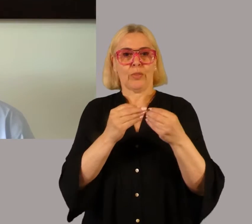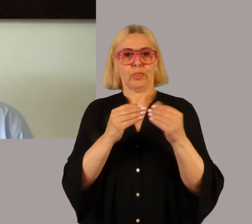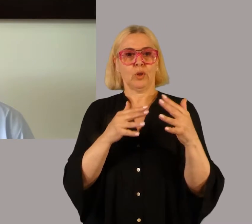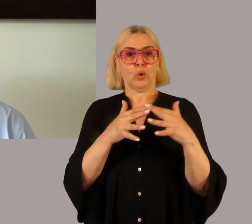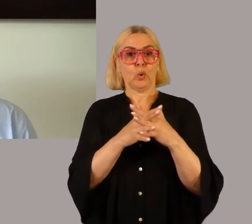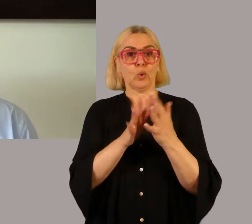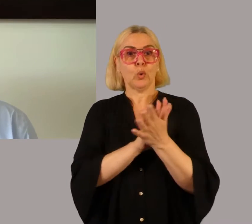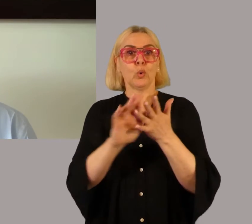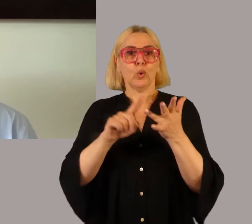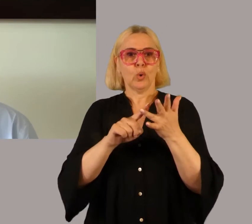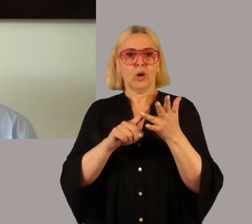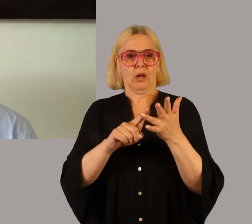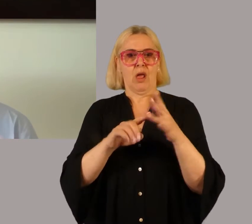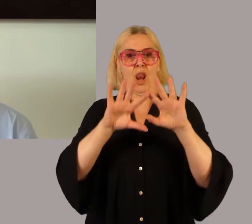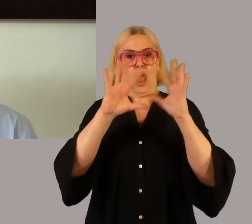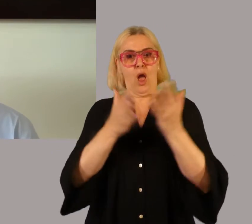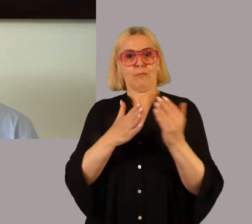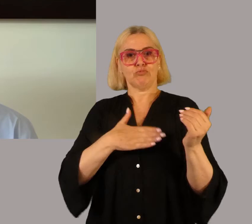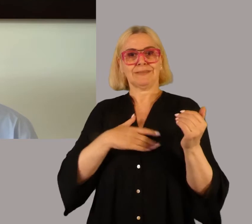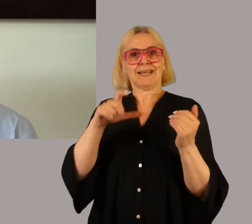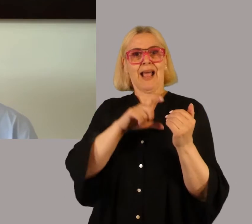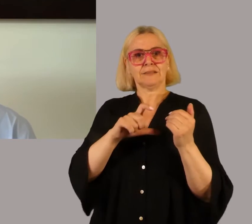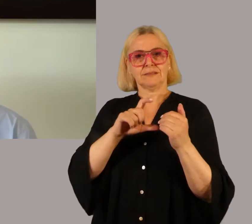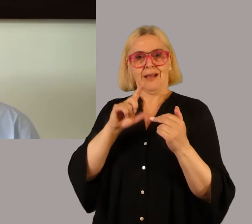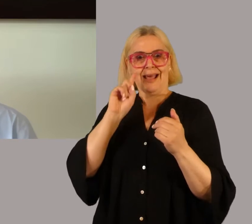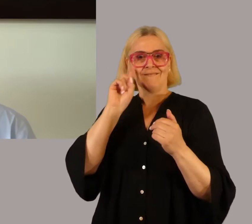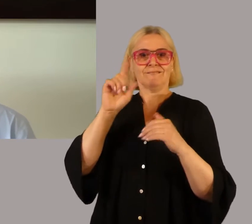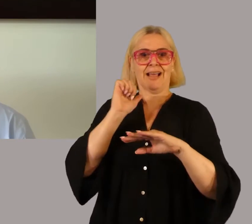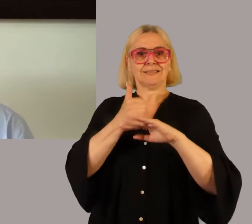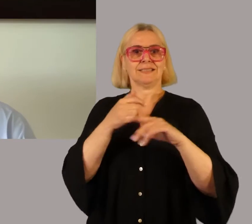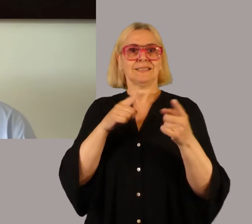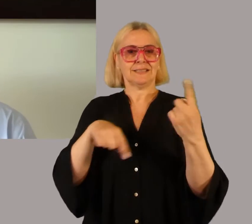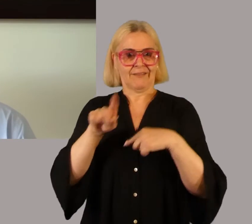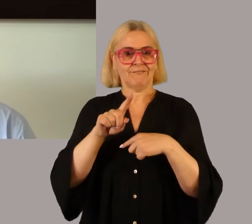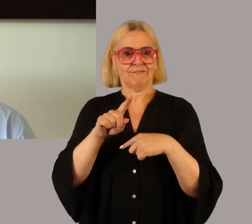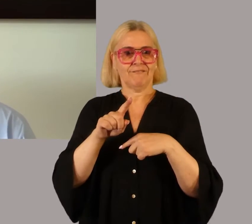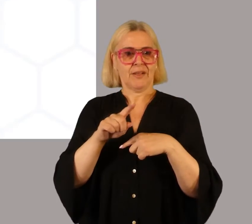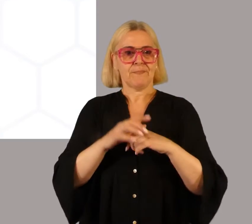So, in collaboration with the WHO Global Breast Cancer Initiative,